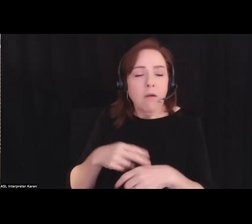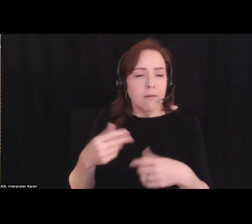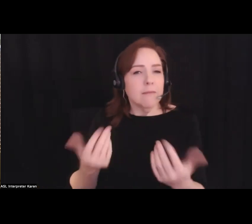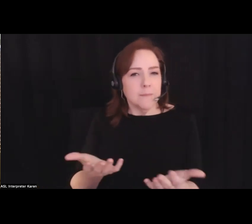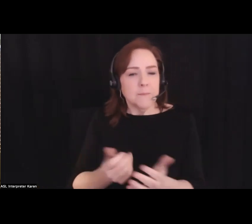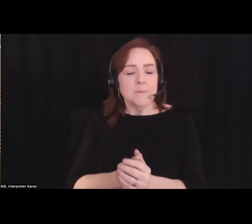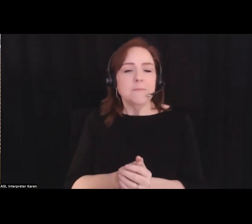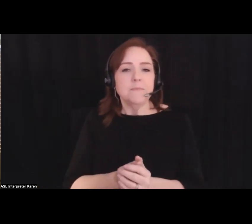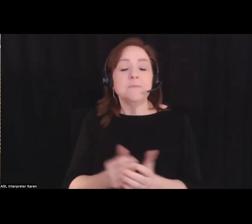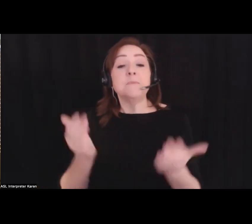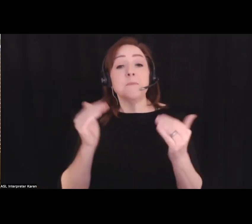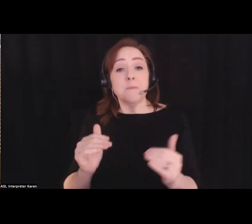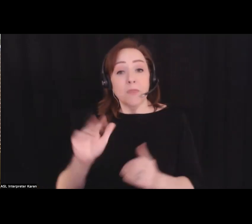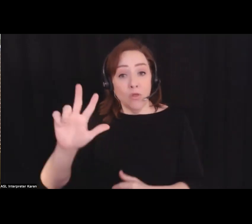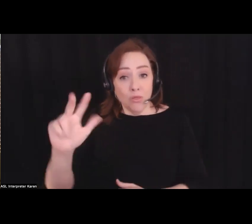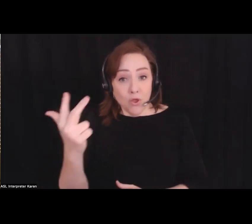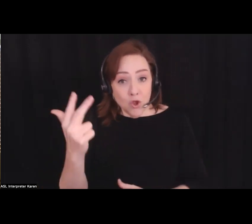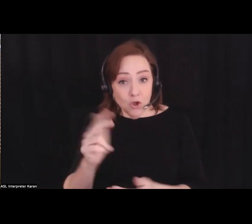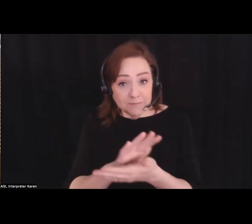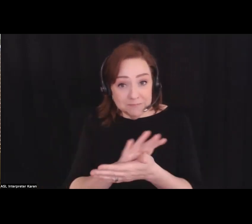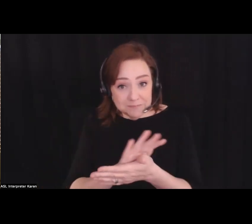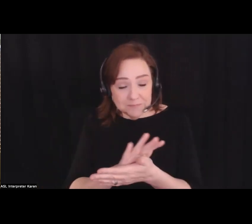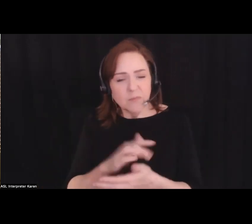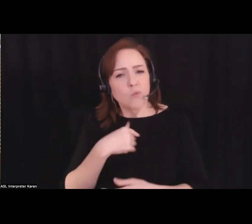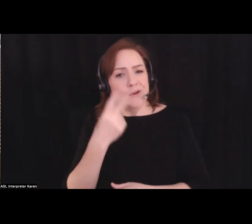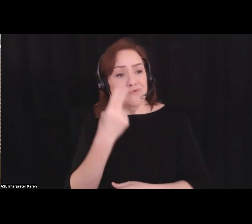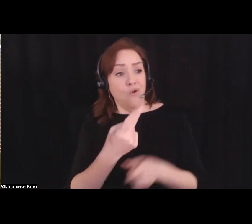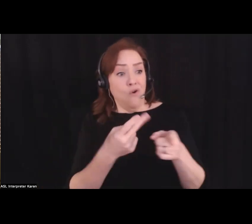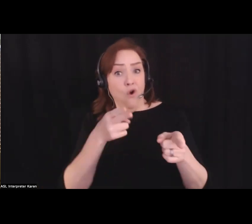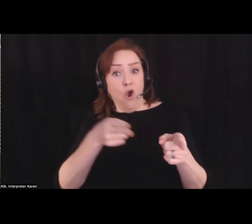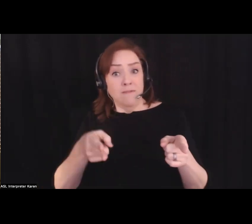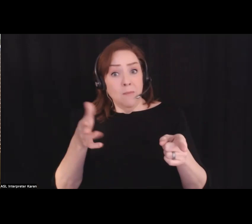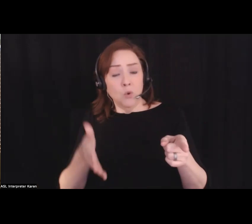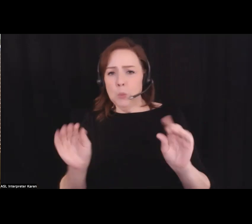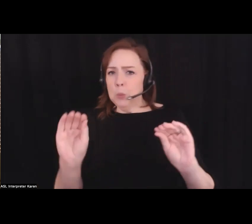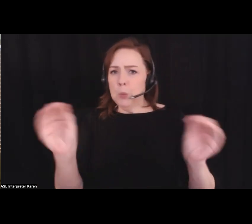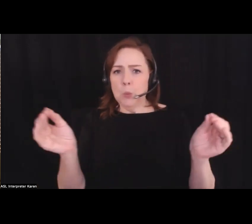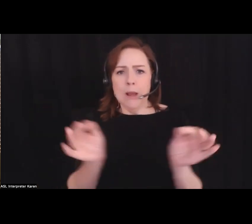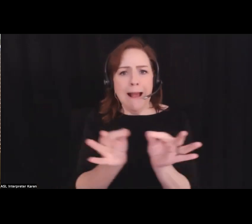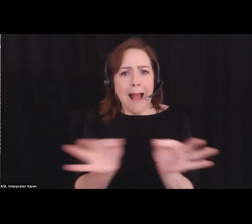we saw that a hard of hearing person didn't have captioning and they were very confused or actually